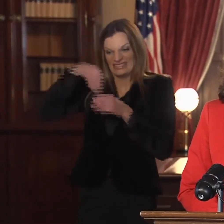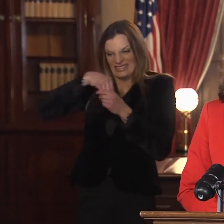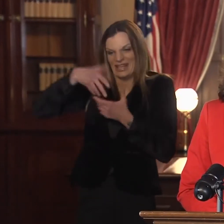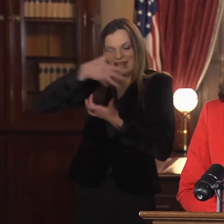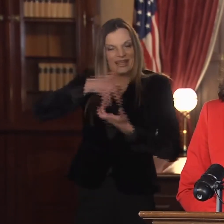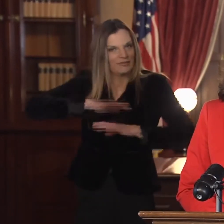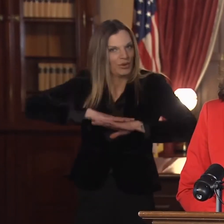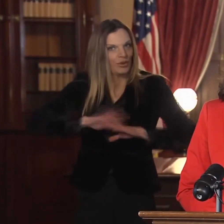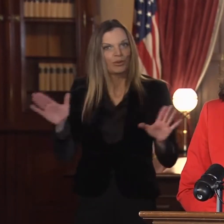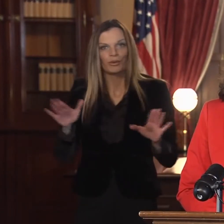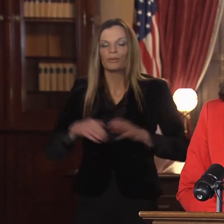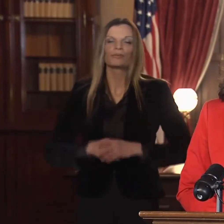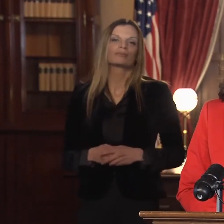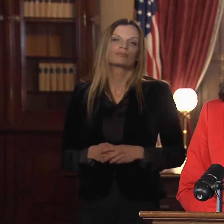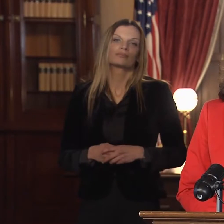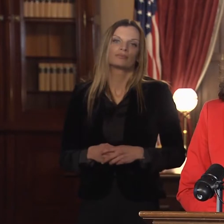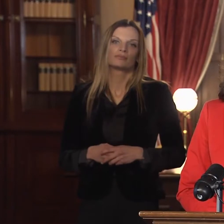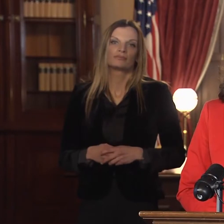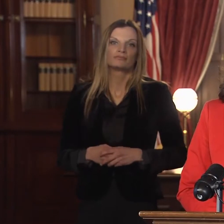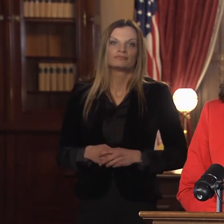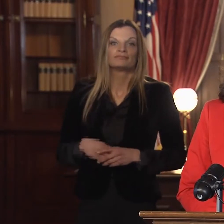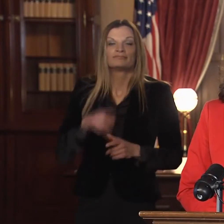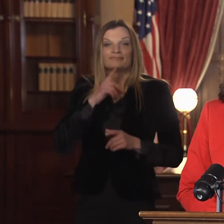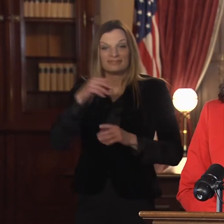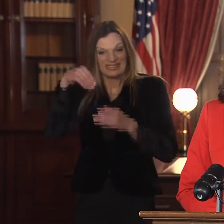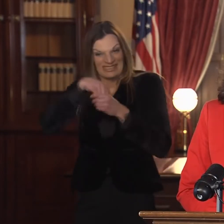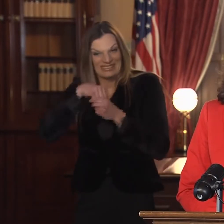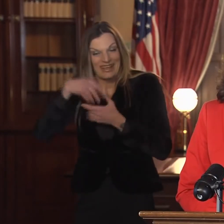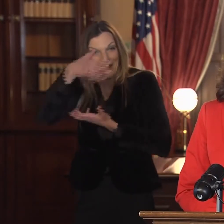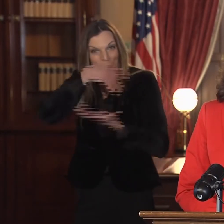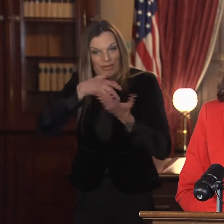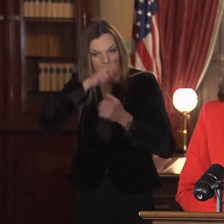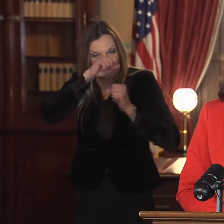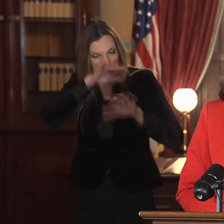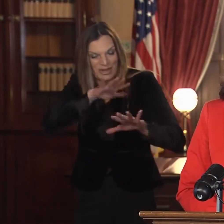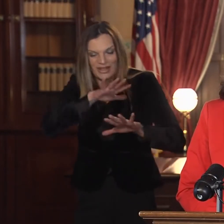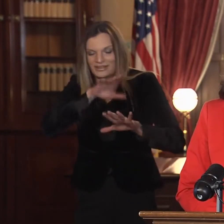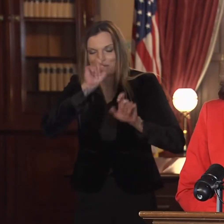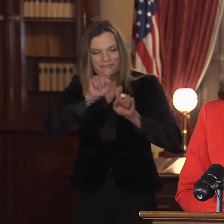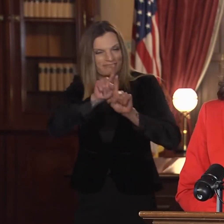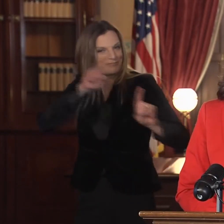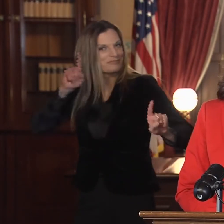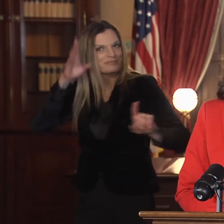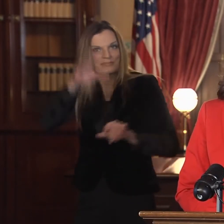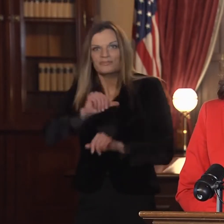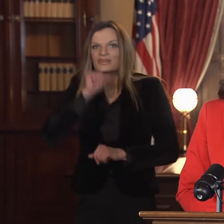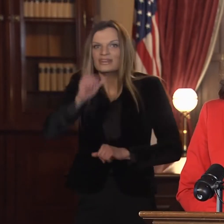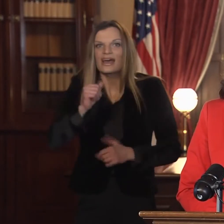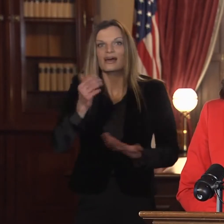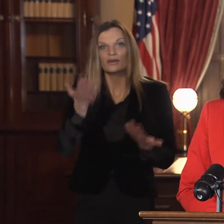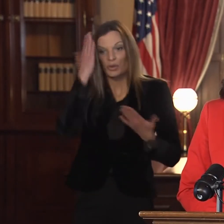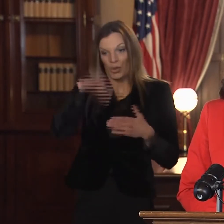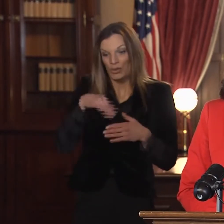THE SCIENCE IS SETTLED. WEARING A MASK AND PRACTICING SOCIAL DISTANCING AND AVOIDING